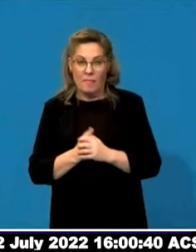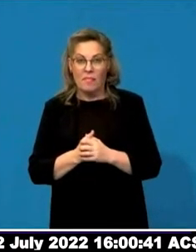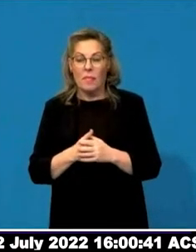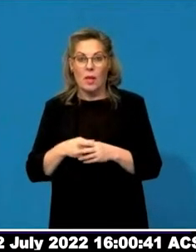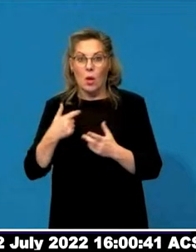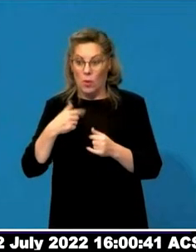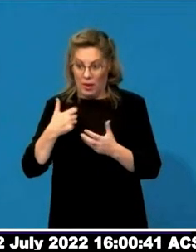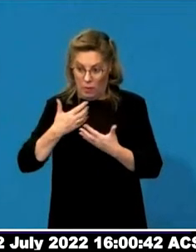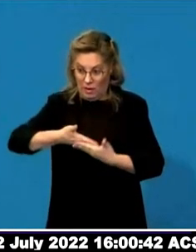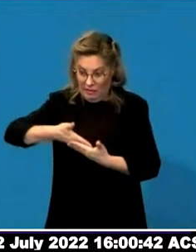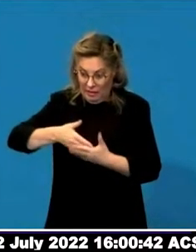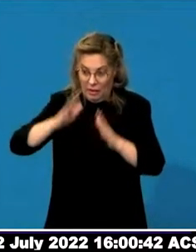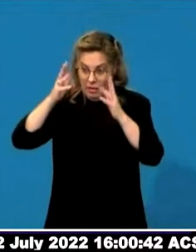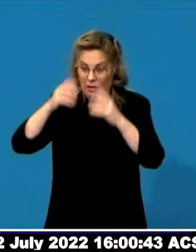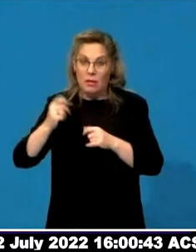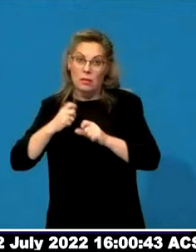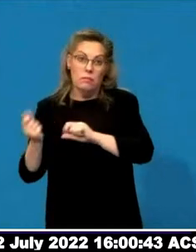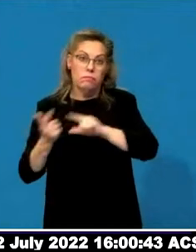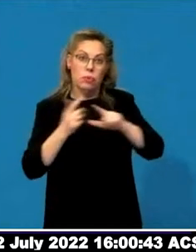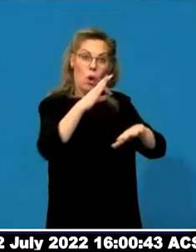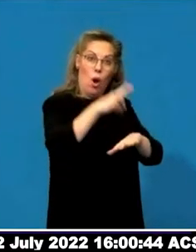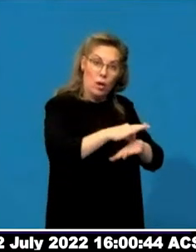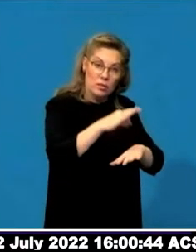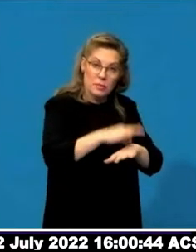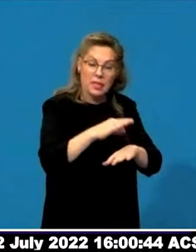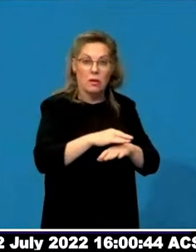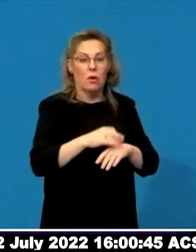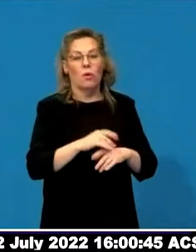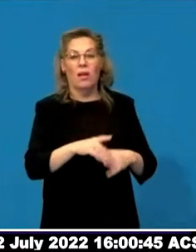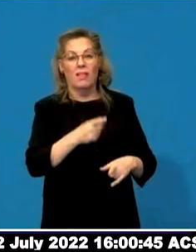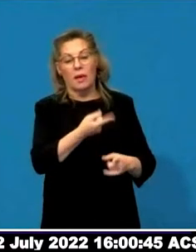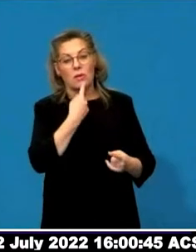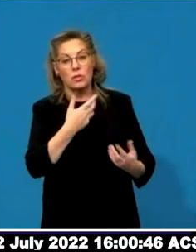They just say, diagnose, give him Panadol and go back home.